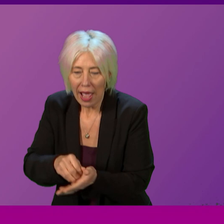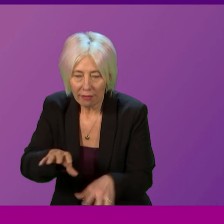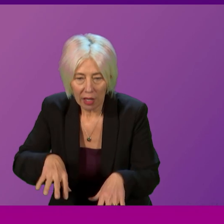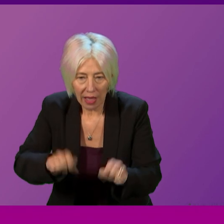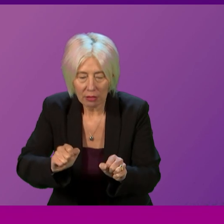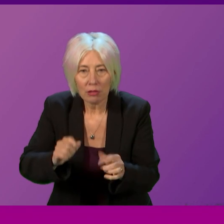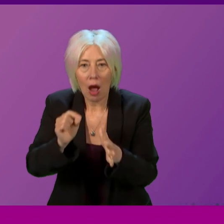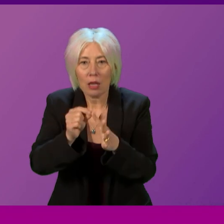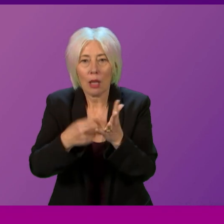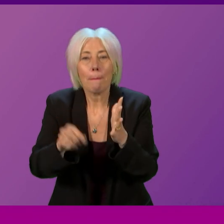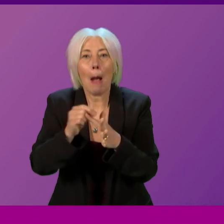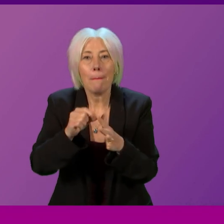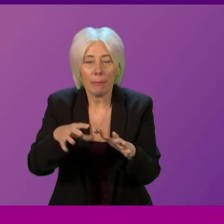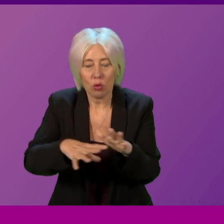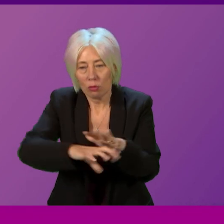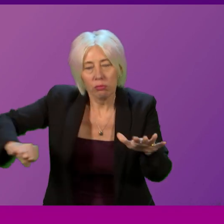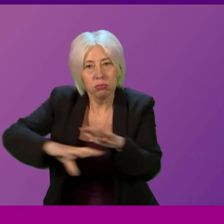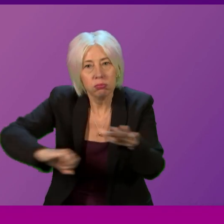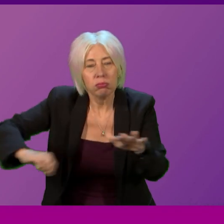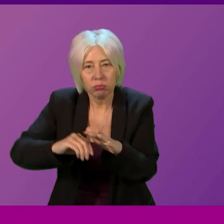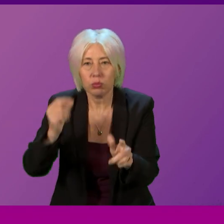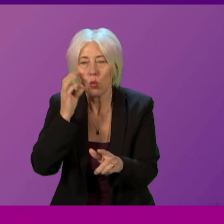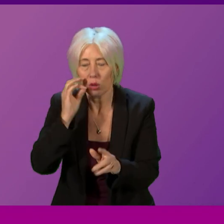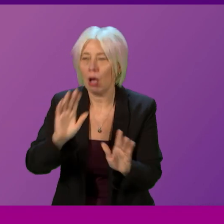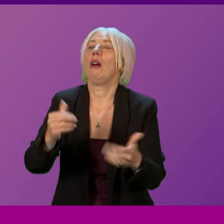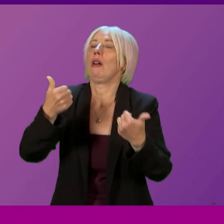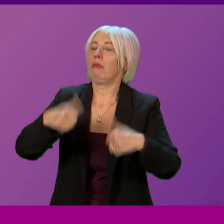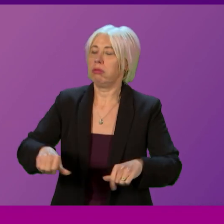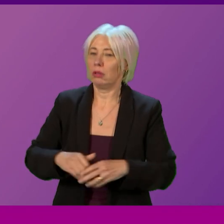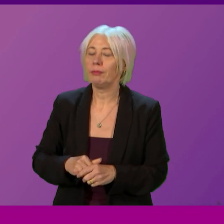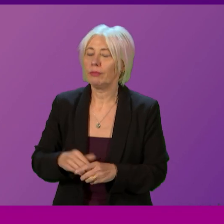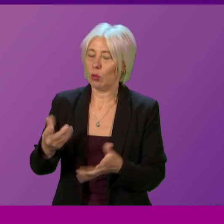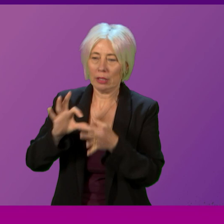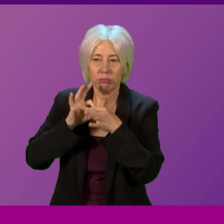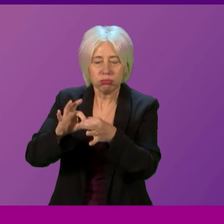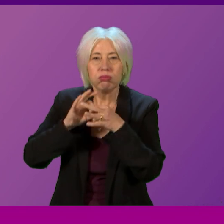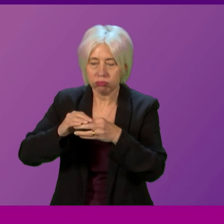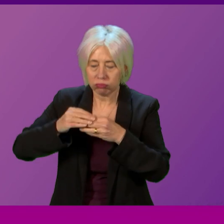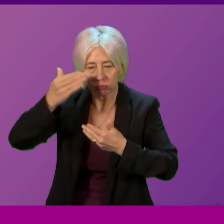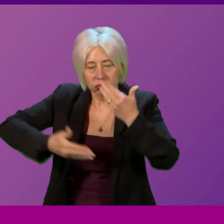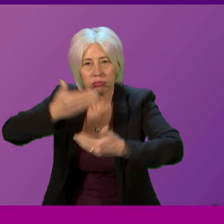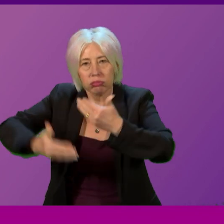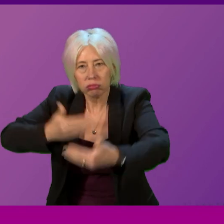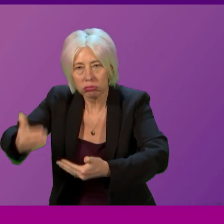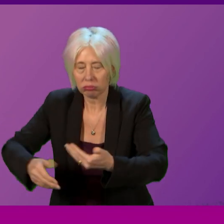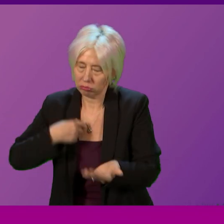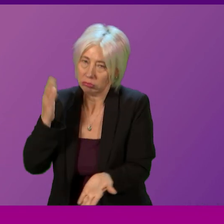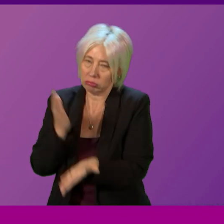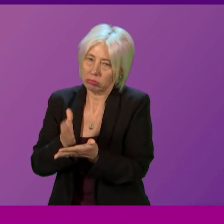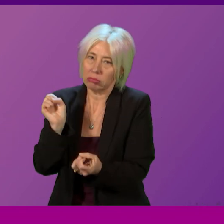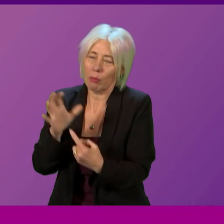We work closely with local resilience partnerships and it is important that we do so.